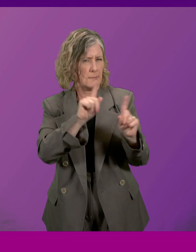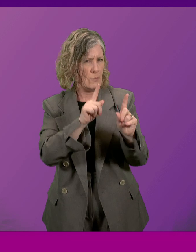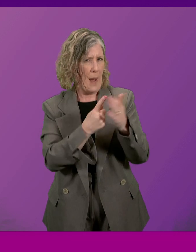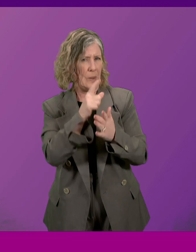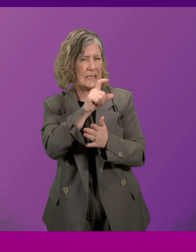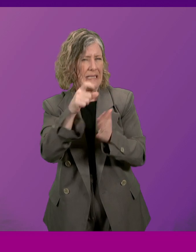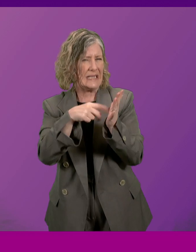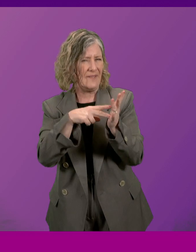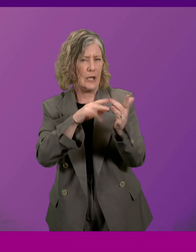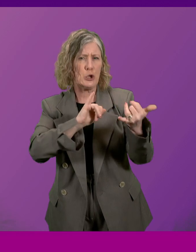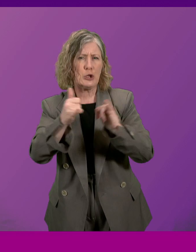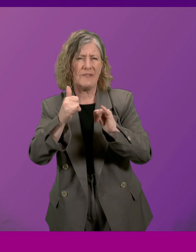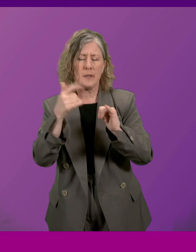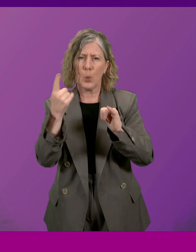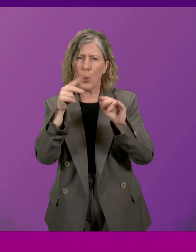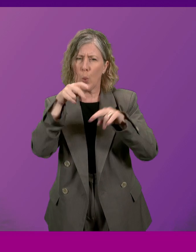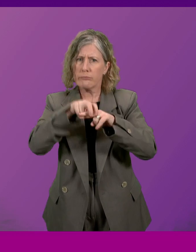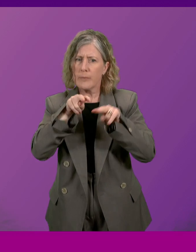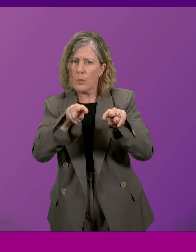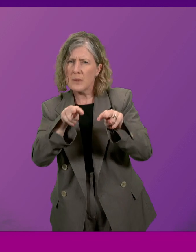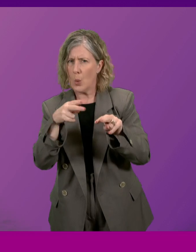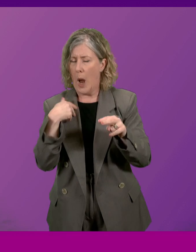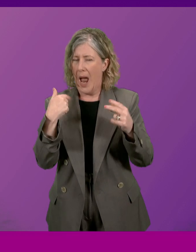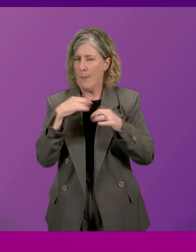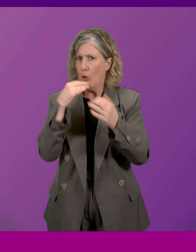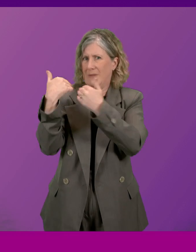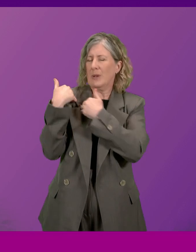for which I carry responsibility, so I will have to explore that point.